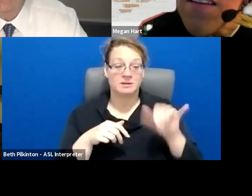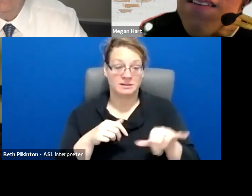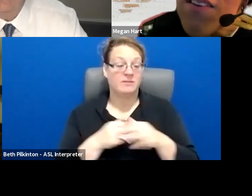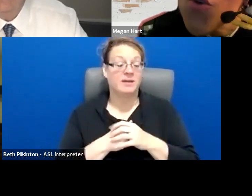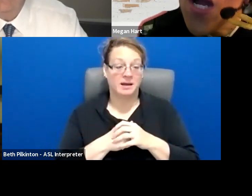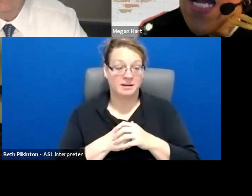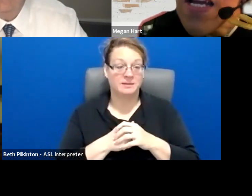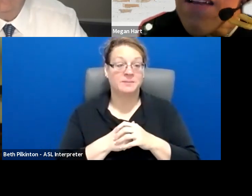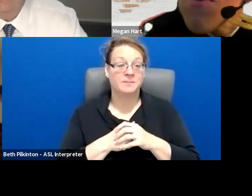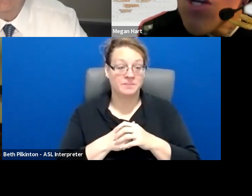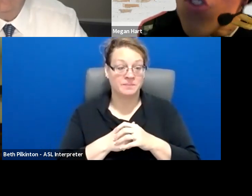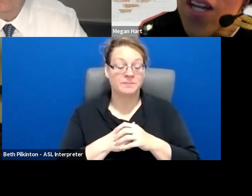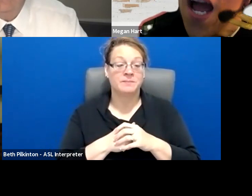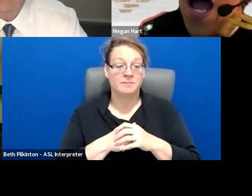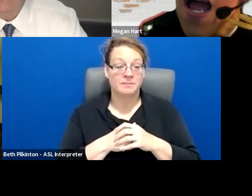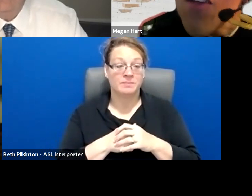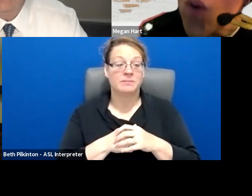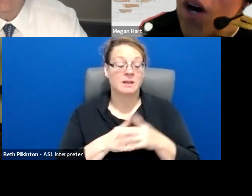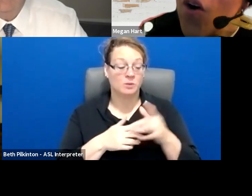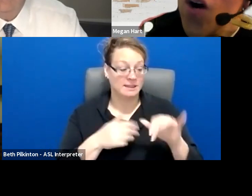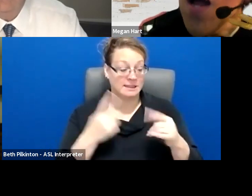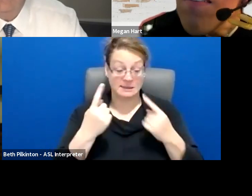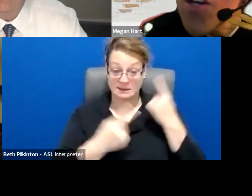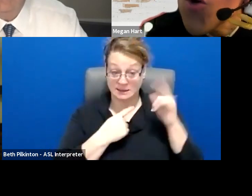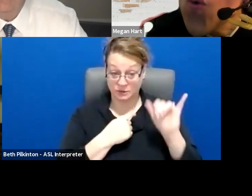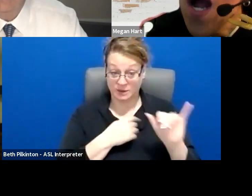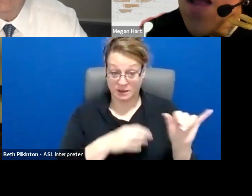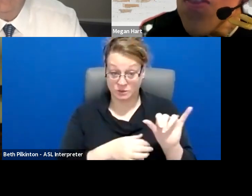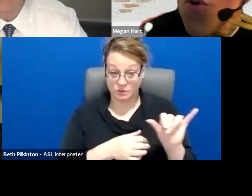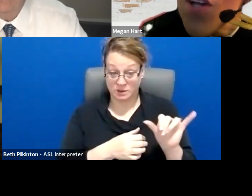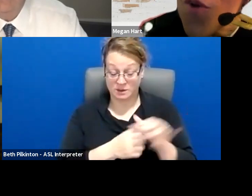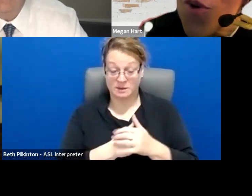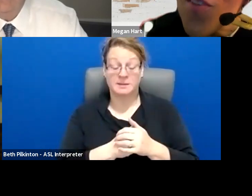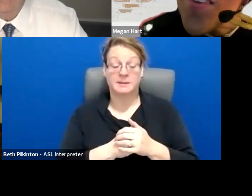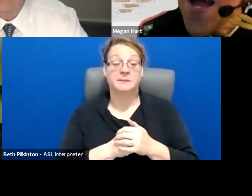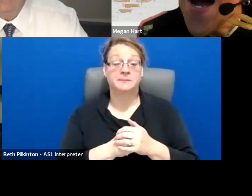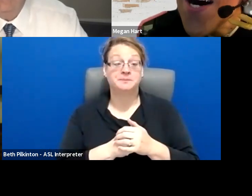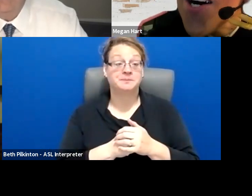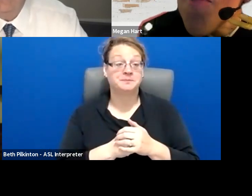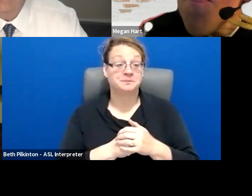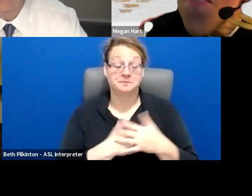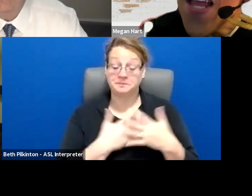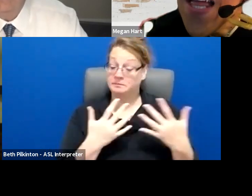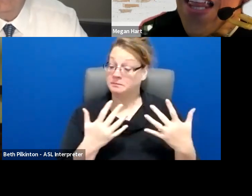Obviously today's focus is on disabilities but you can look at all different intersection now these of that.